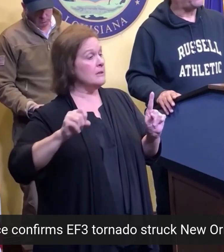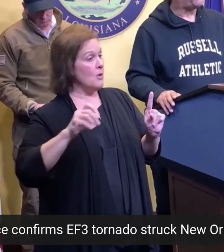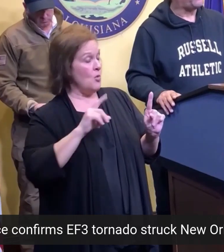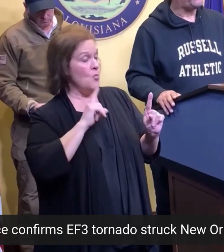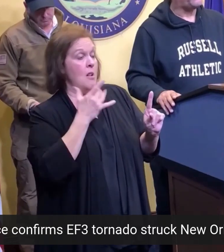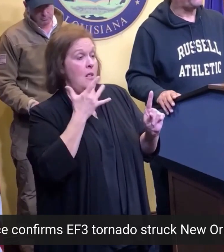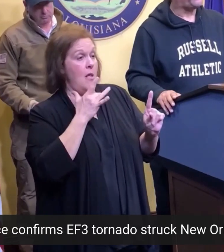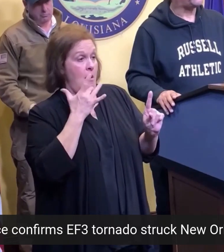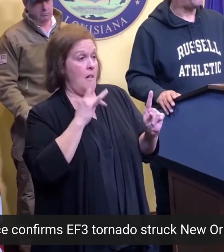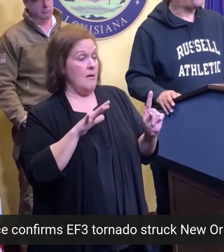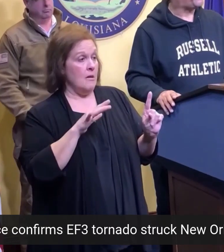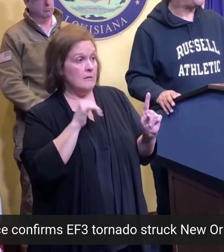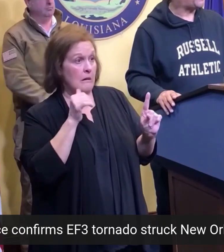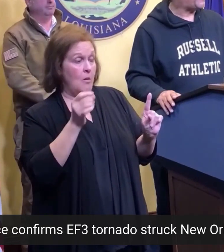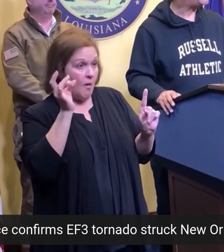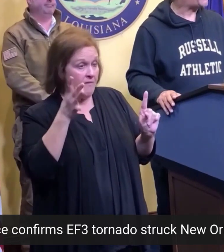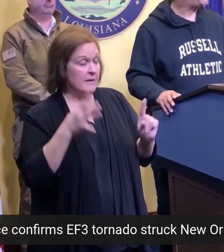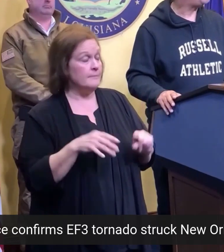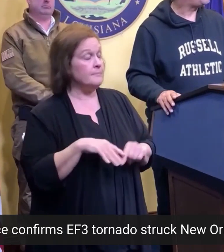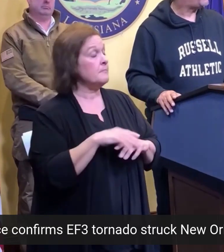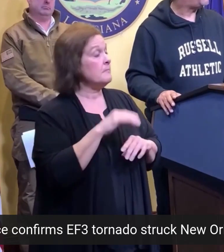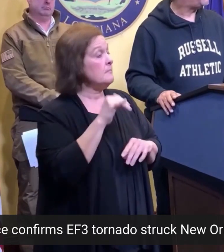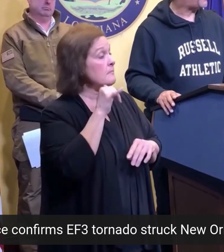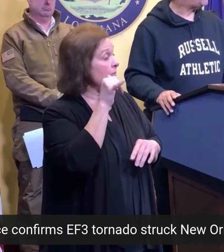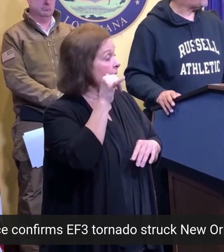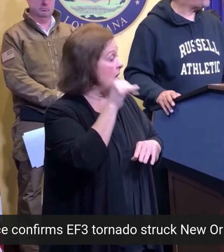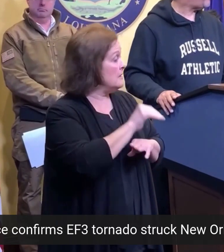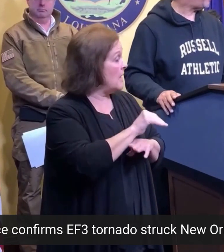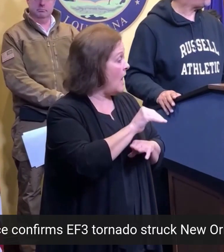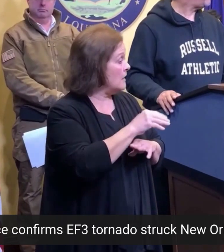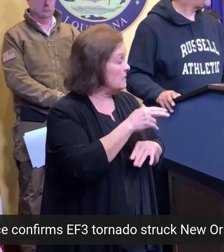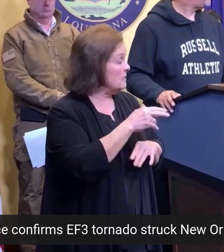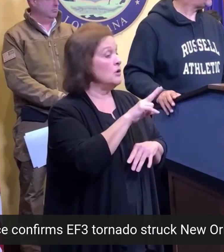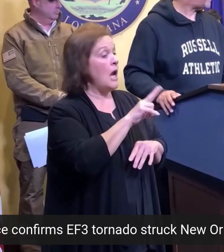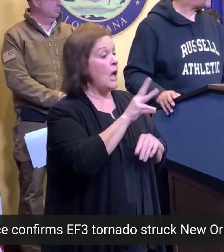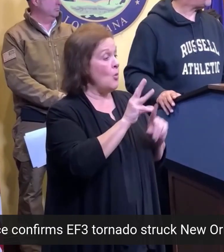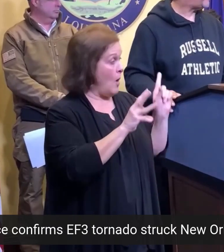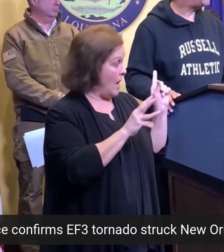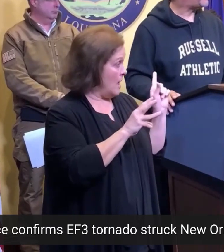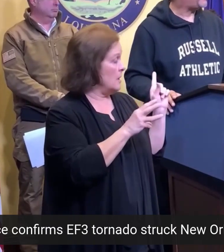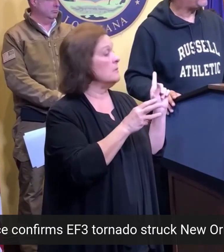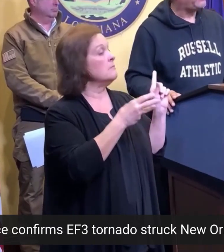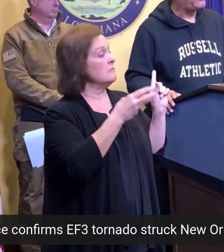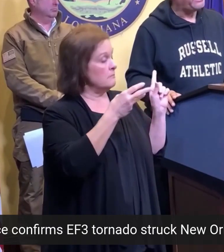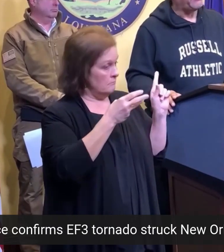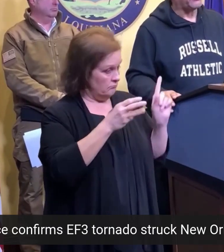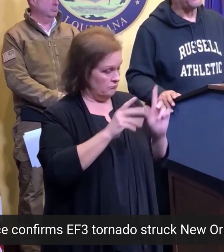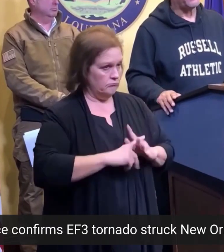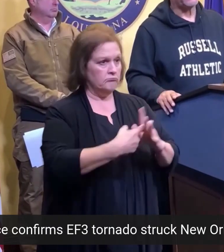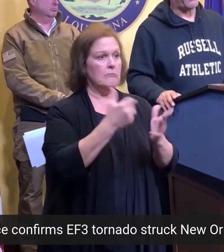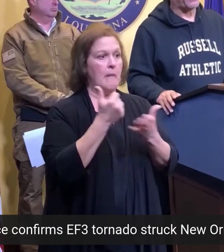through to this morning and last night the united way mayor was active last night emergency response